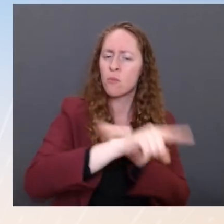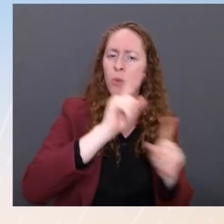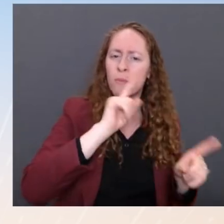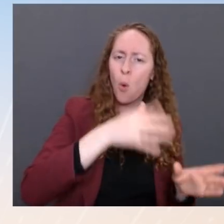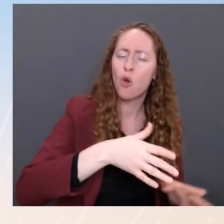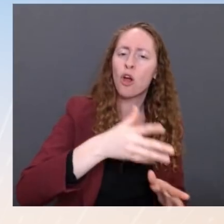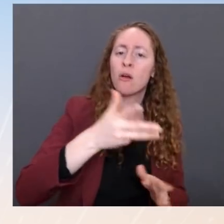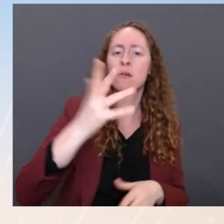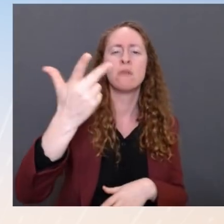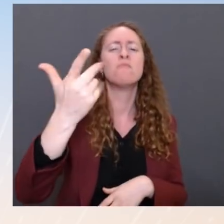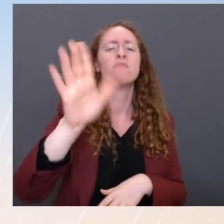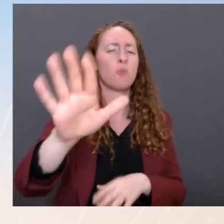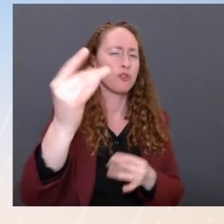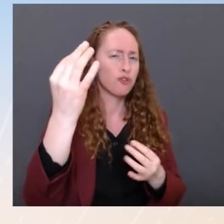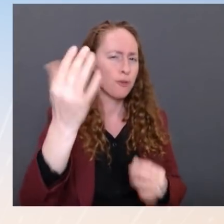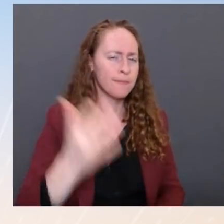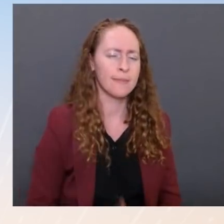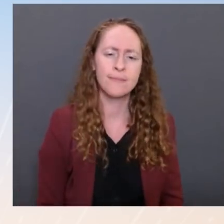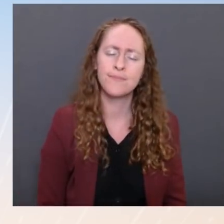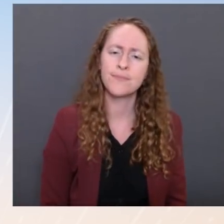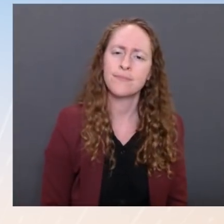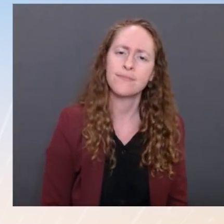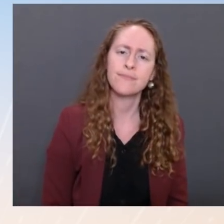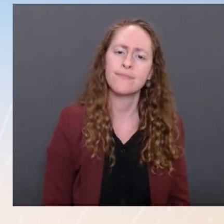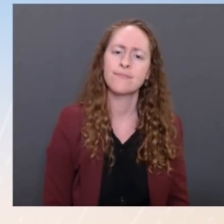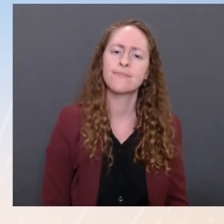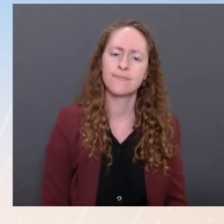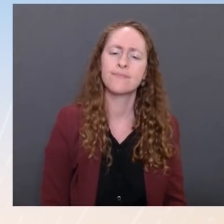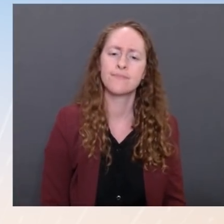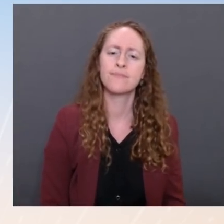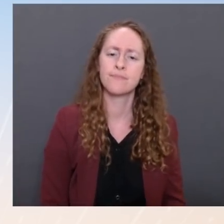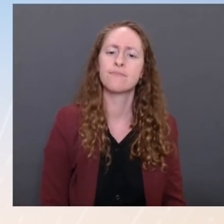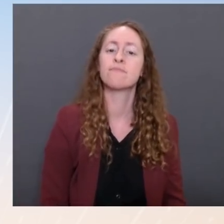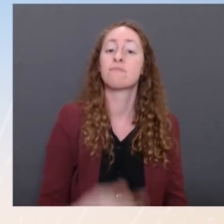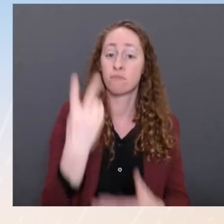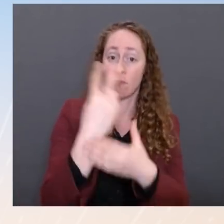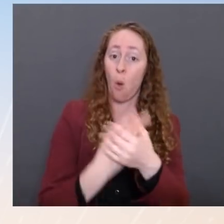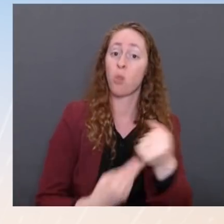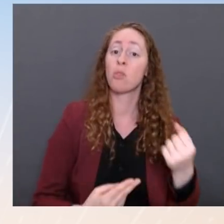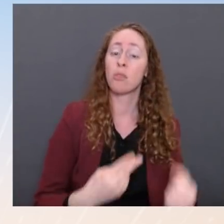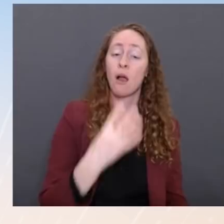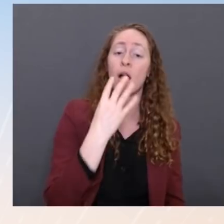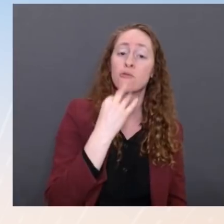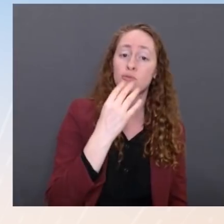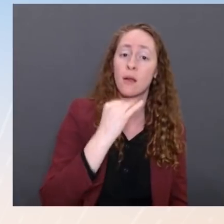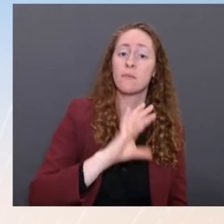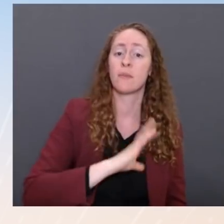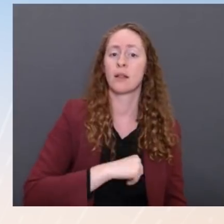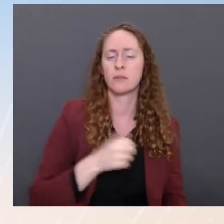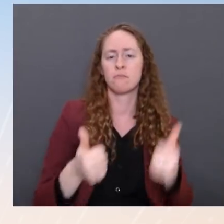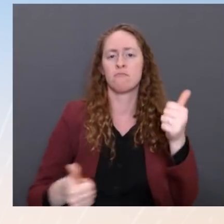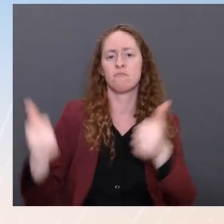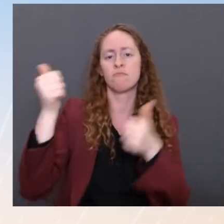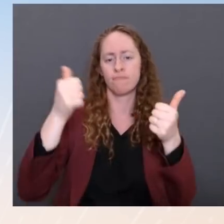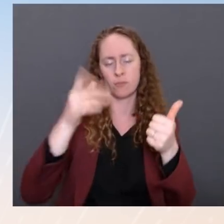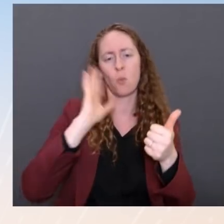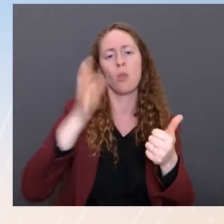are already conducting investigations into the circumstances of the killing. We encourage both parties to do so thoroughly and transparently